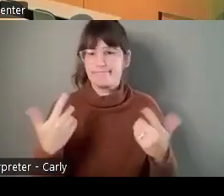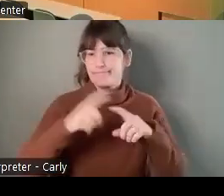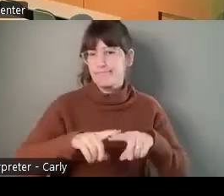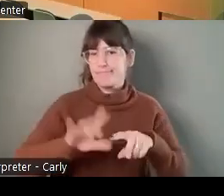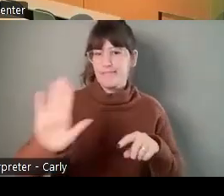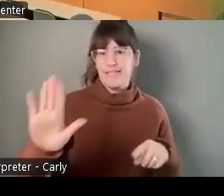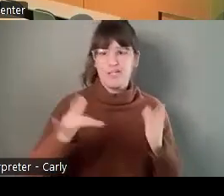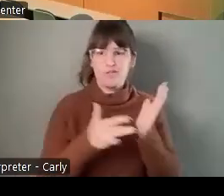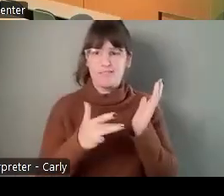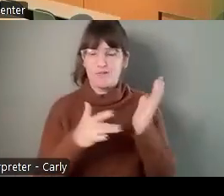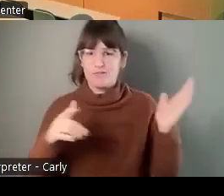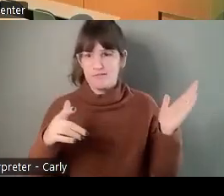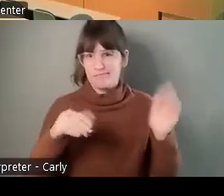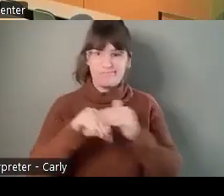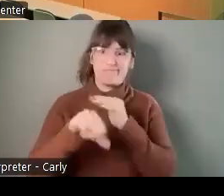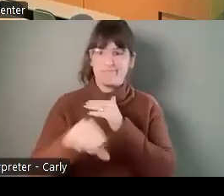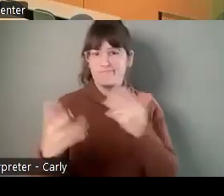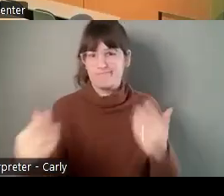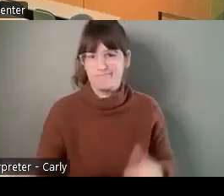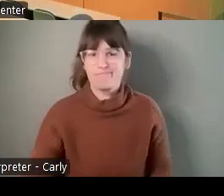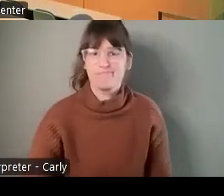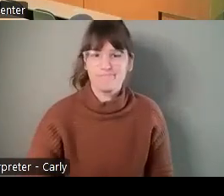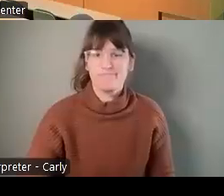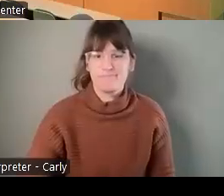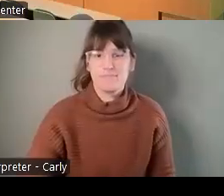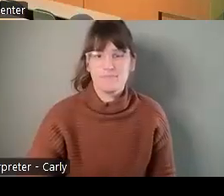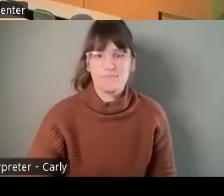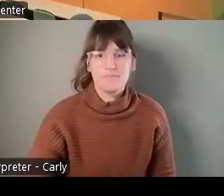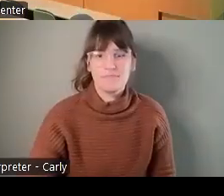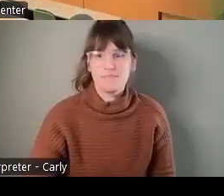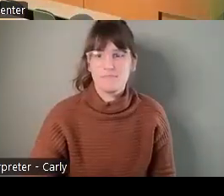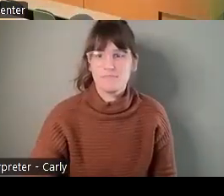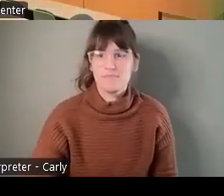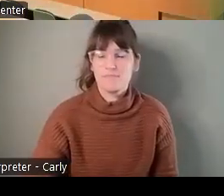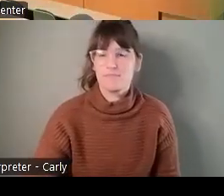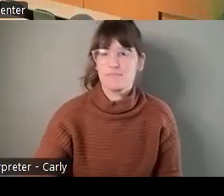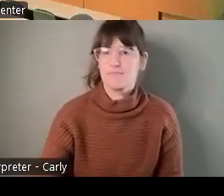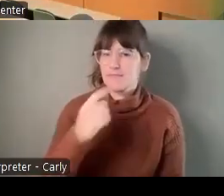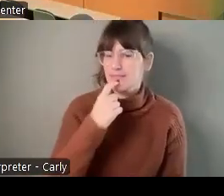technology nivism. I can answer I can answer that one and then you can answer the other one. Um,